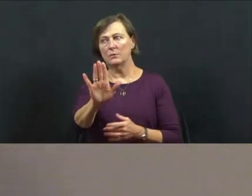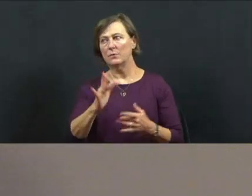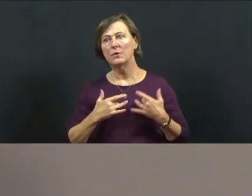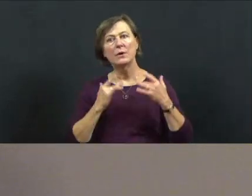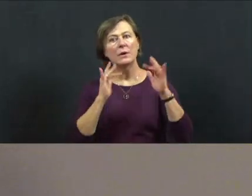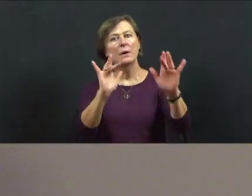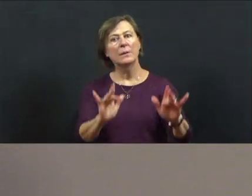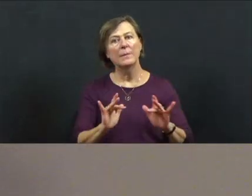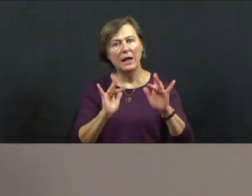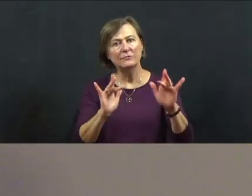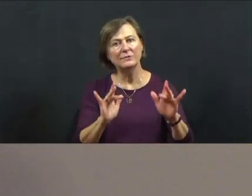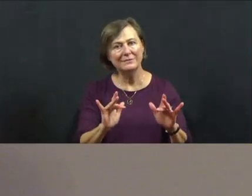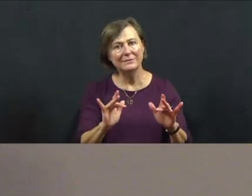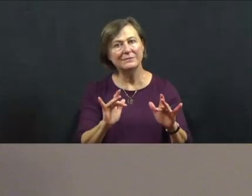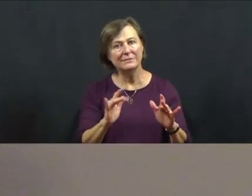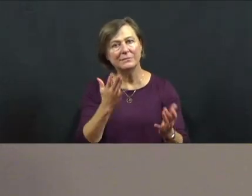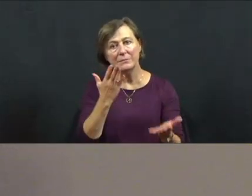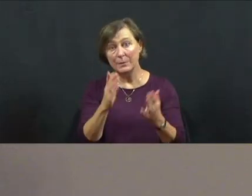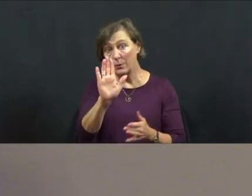your help.